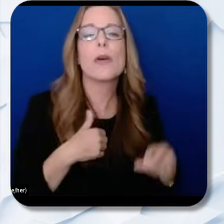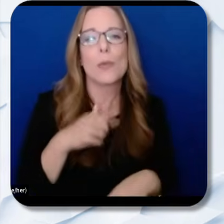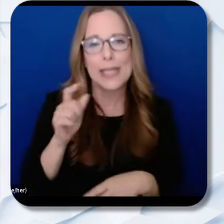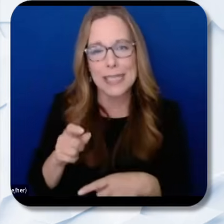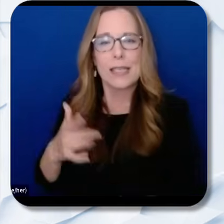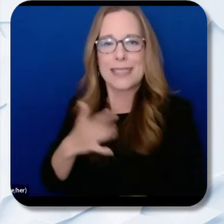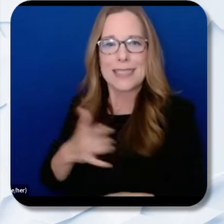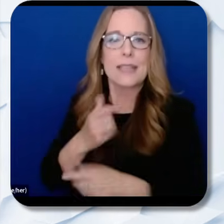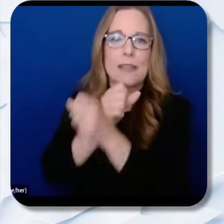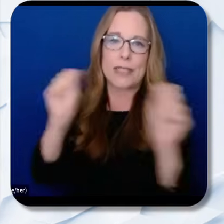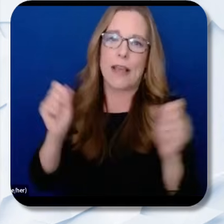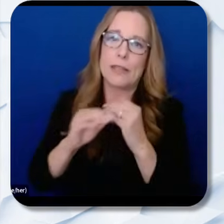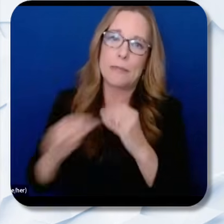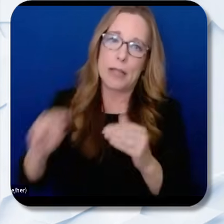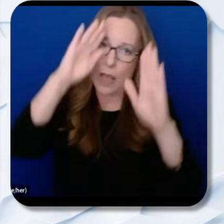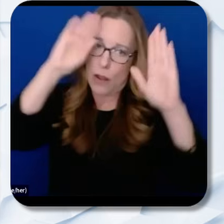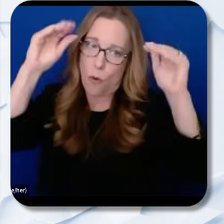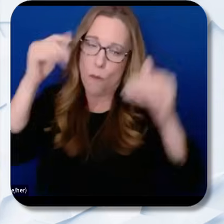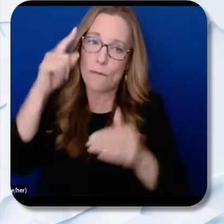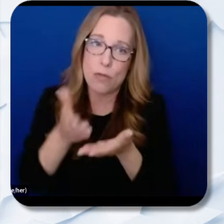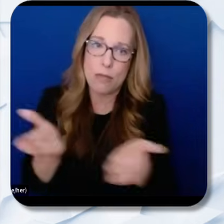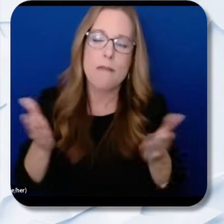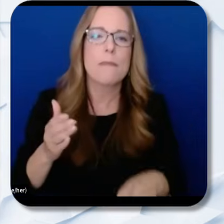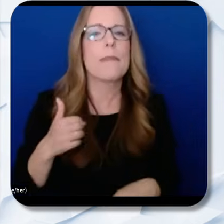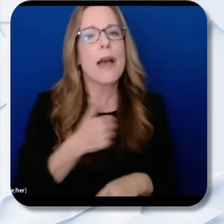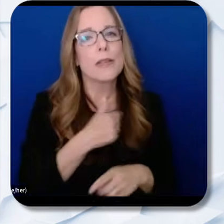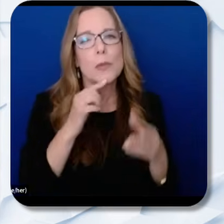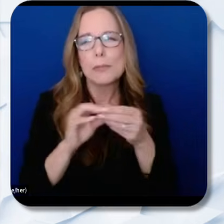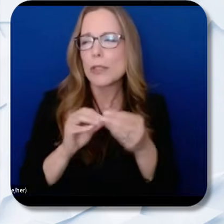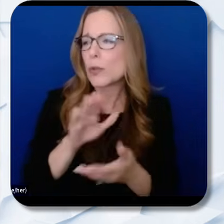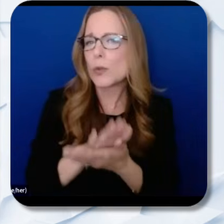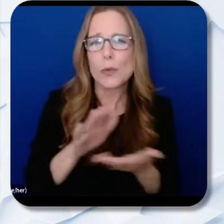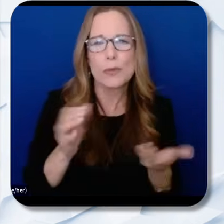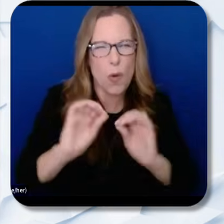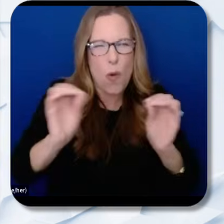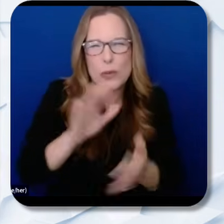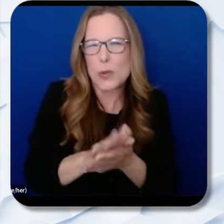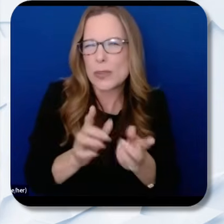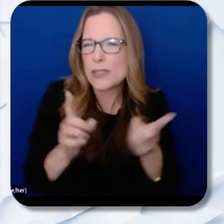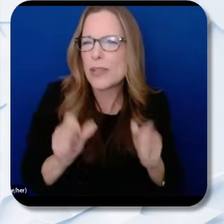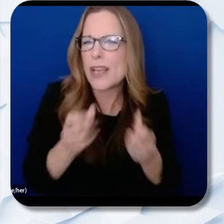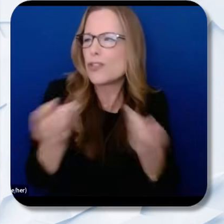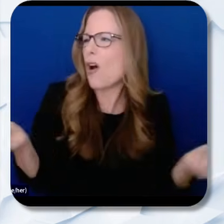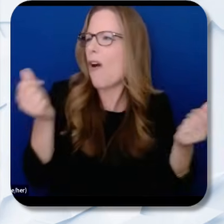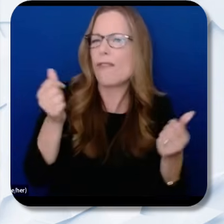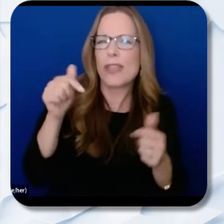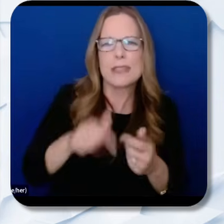progress requires the collaboration among schools, housing providers, county agencies, nonprofits, and philanthropy.